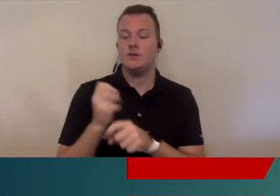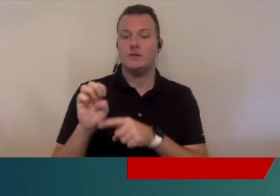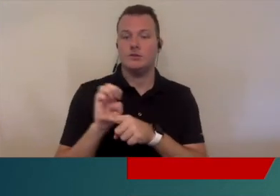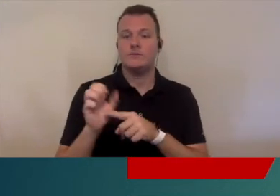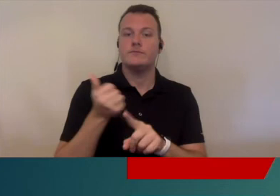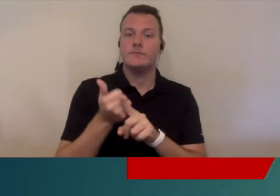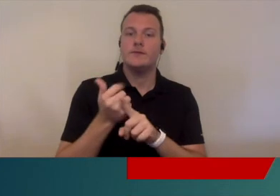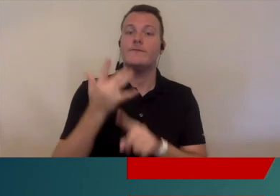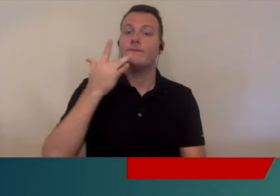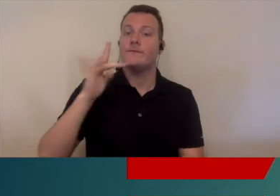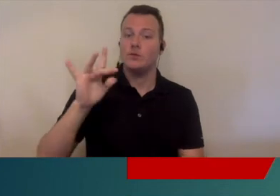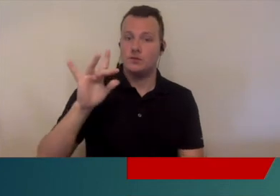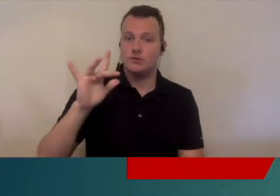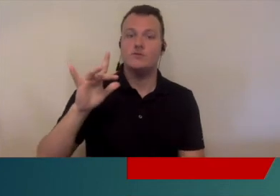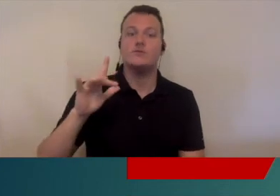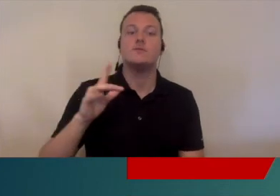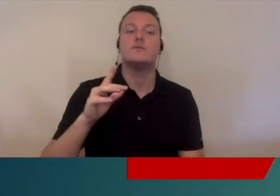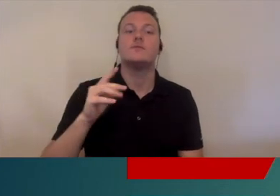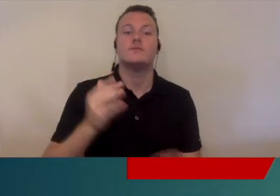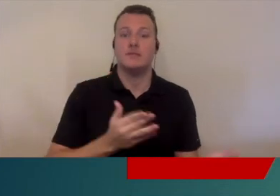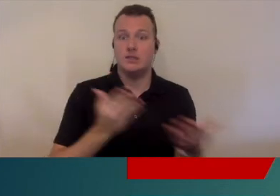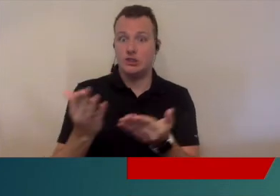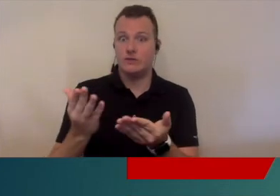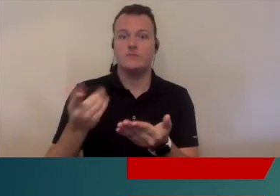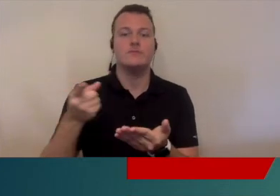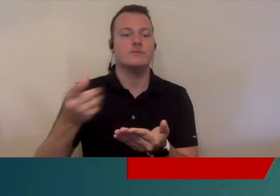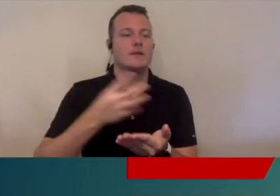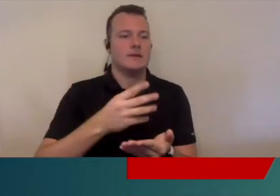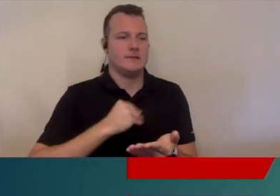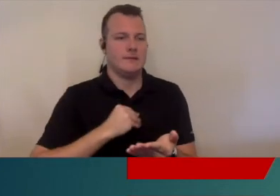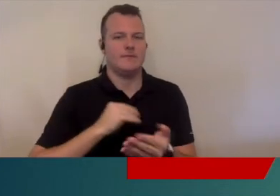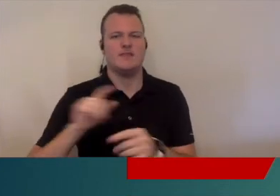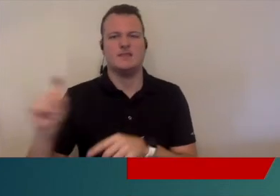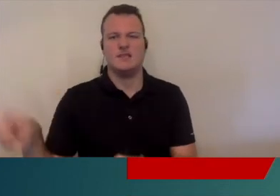fortunate enough to be offered a position, and accepted, in Texas, and she